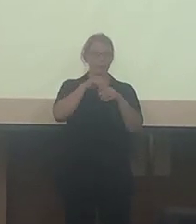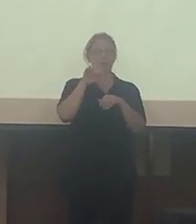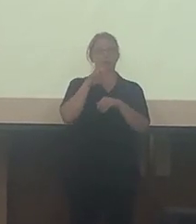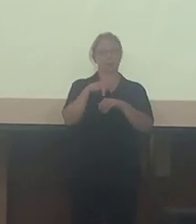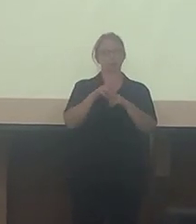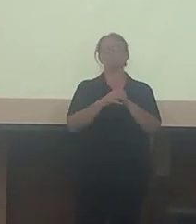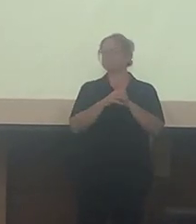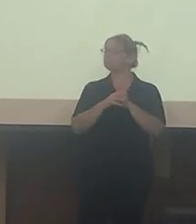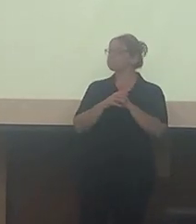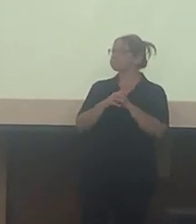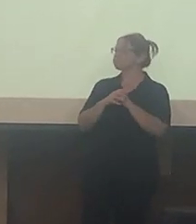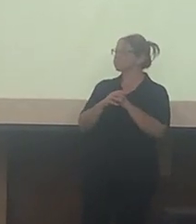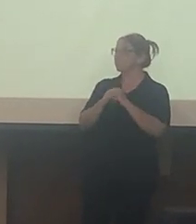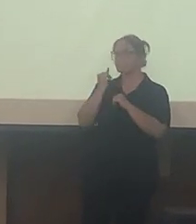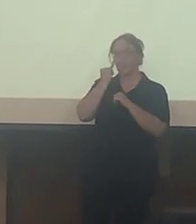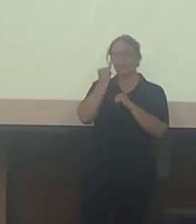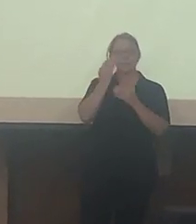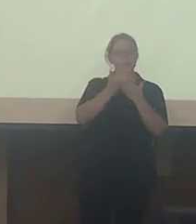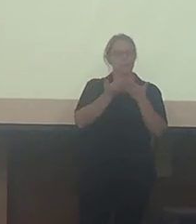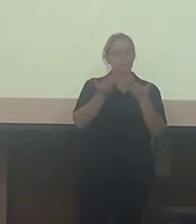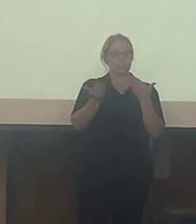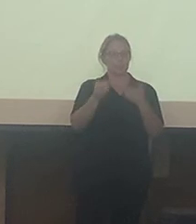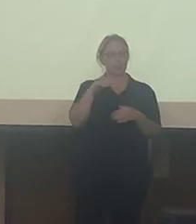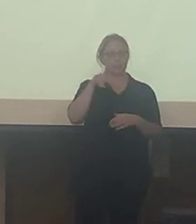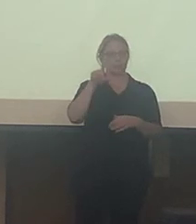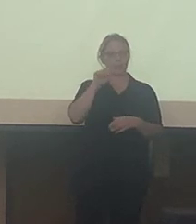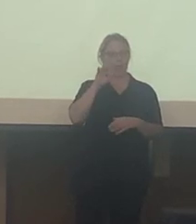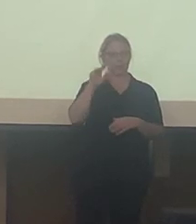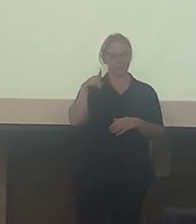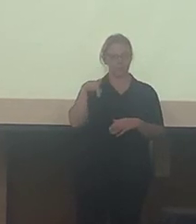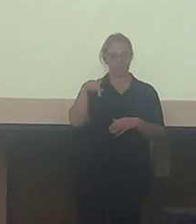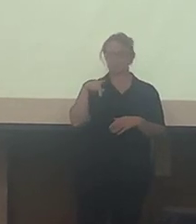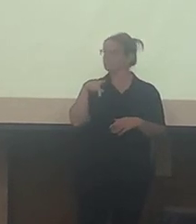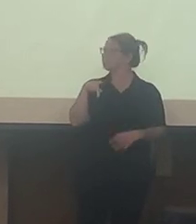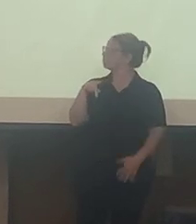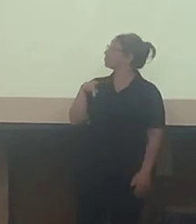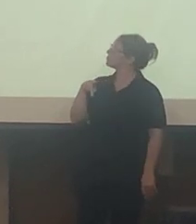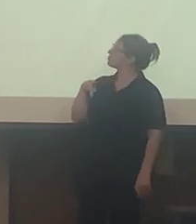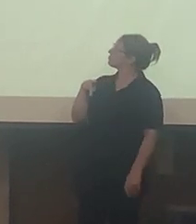so just some ideas of some things that might be in the fact that plaque should also contain